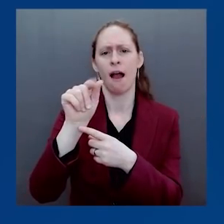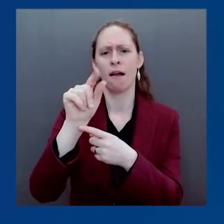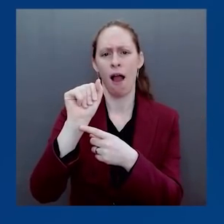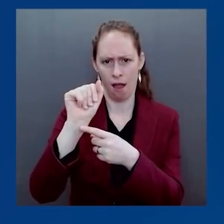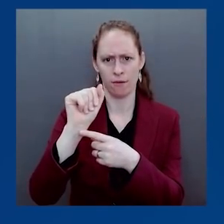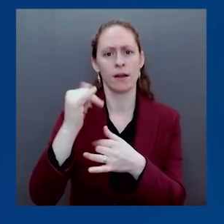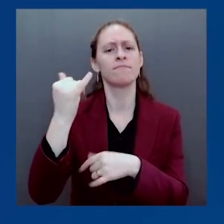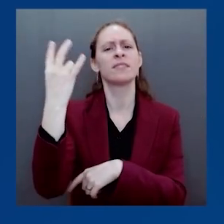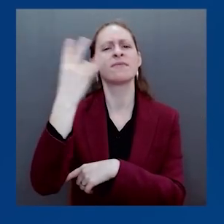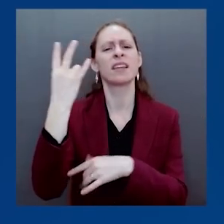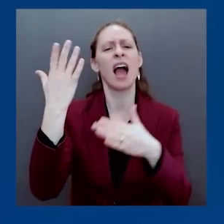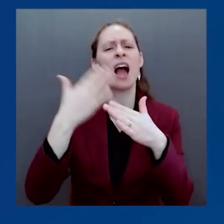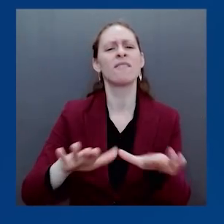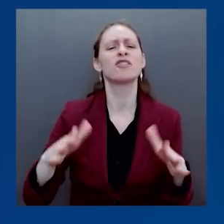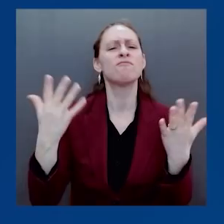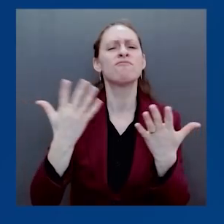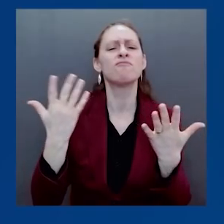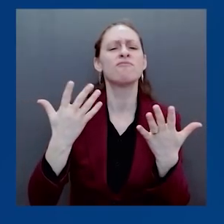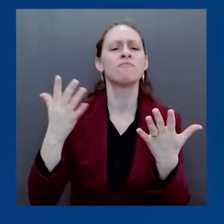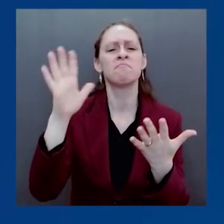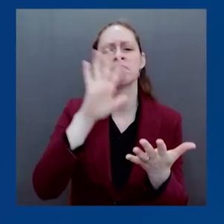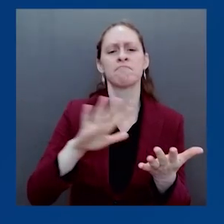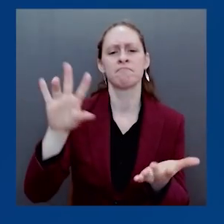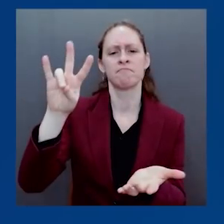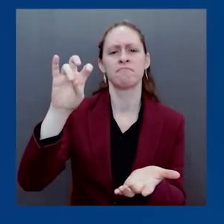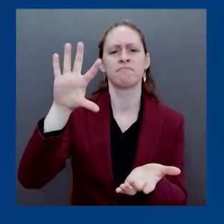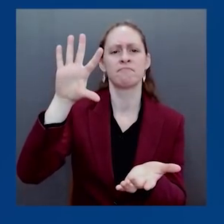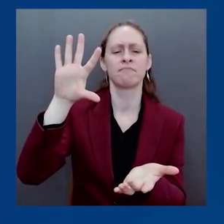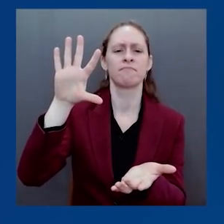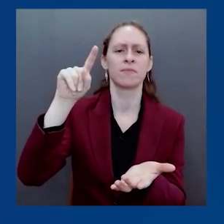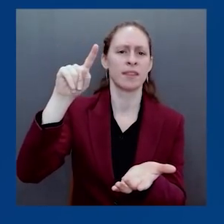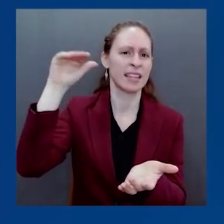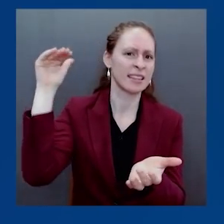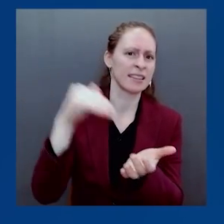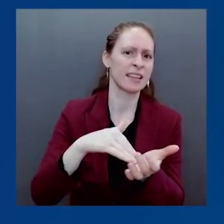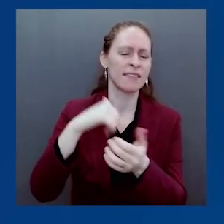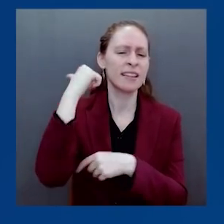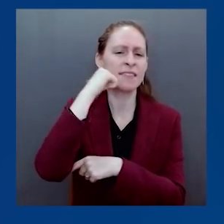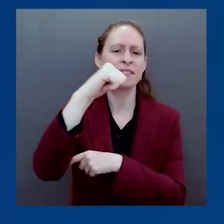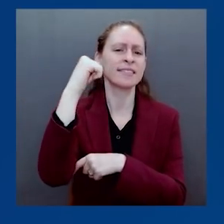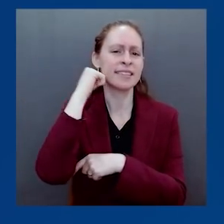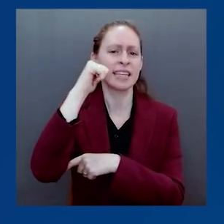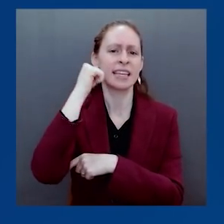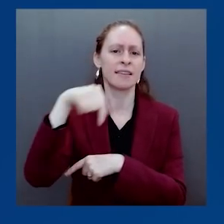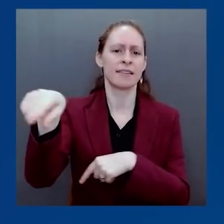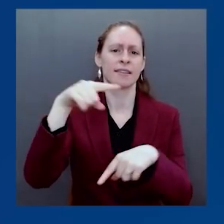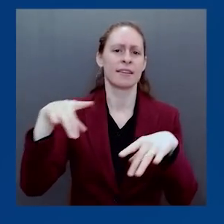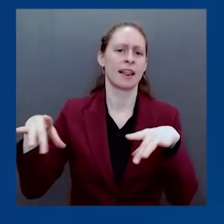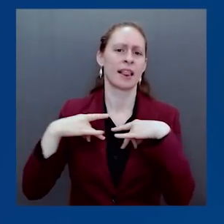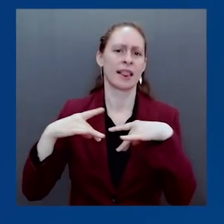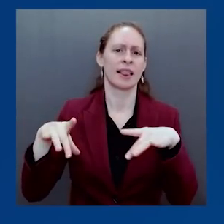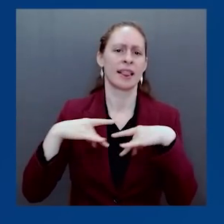is about 751,000 cases per day, an increase of about 47 percent over the previous week.